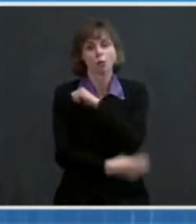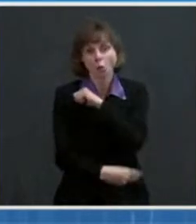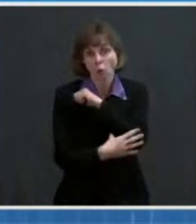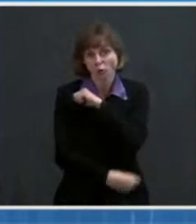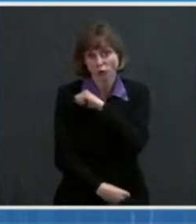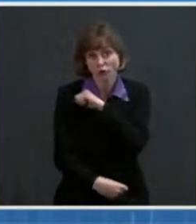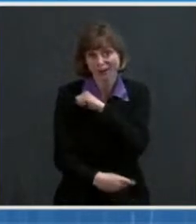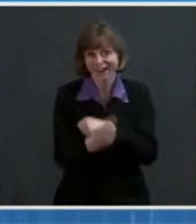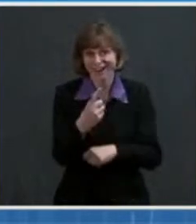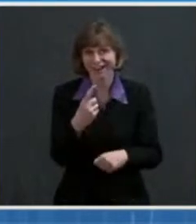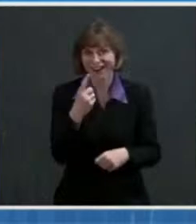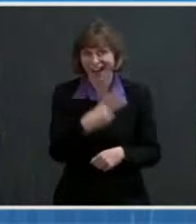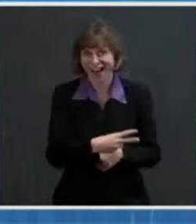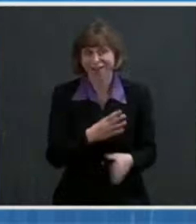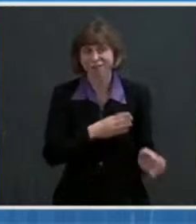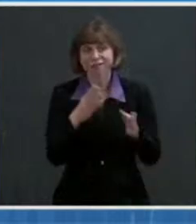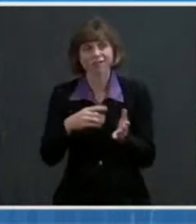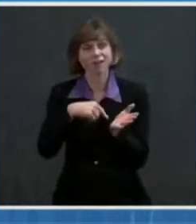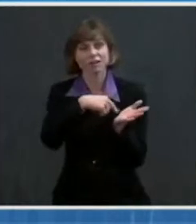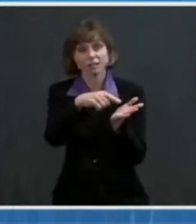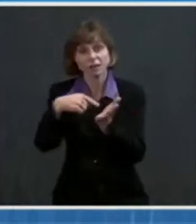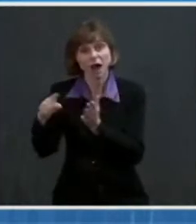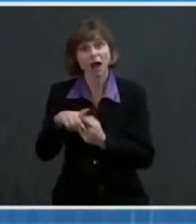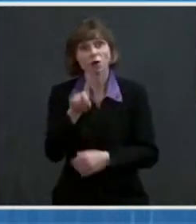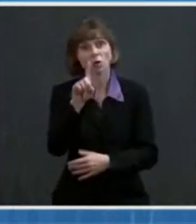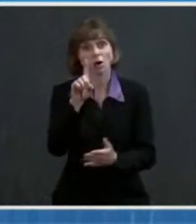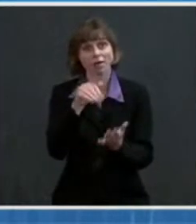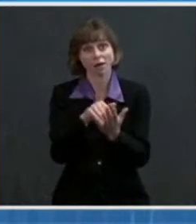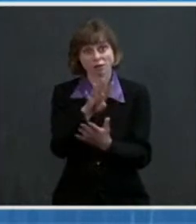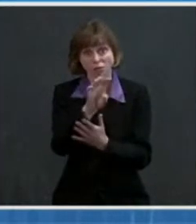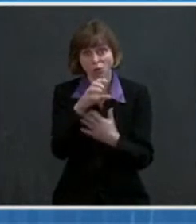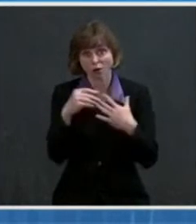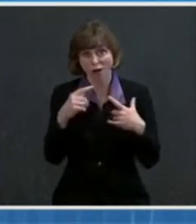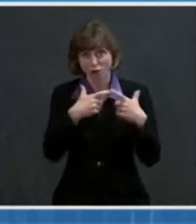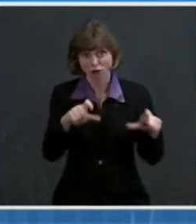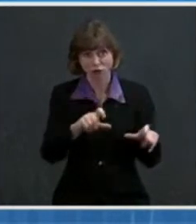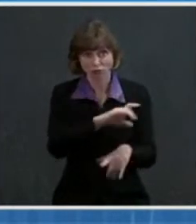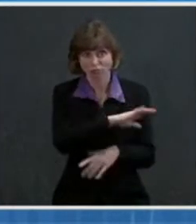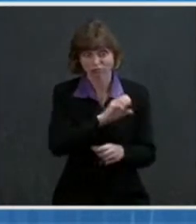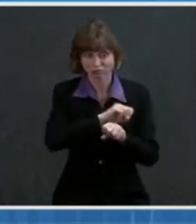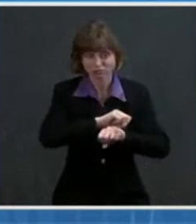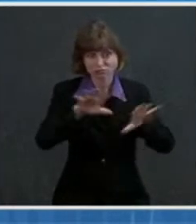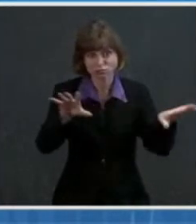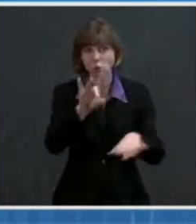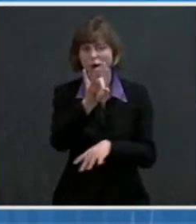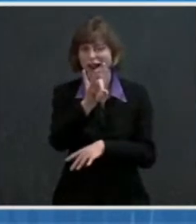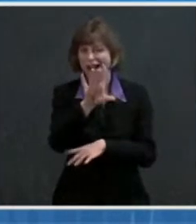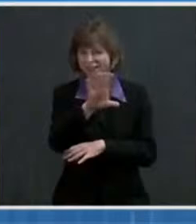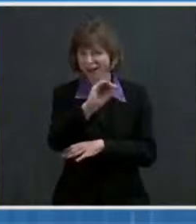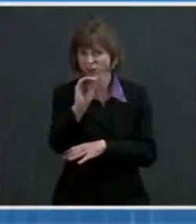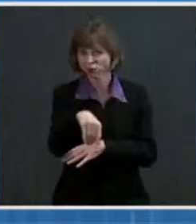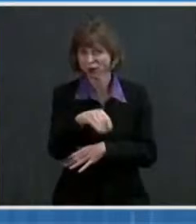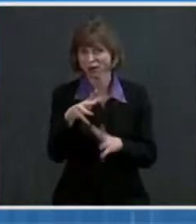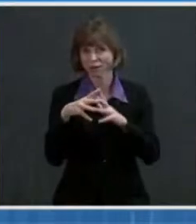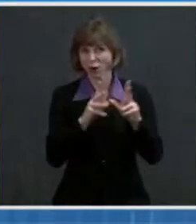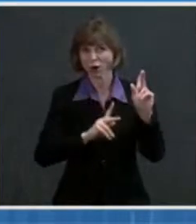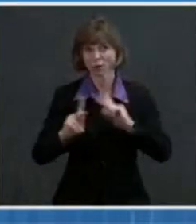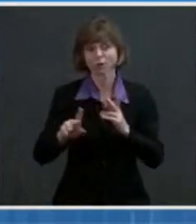FACED, THIS IS LEGISLATION THAT WILL CUT CHILD POVERTY IN HALF, THE $1,400 CHECKS IN THE POCKET